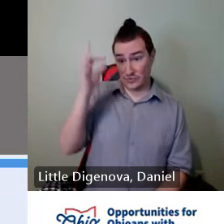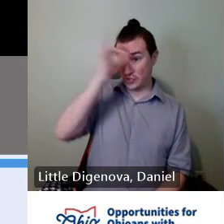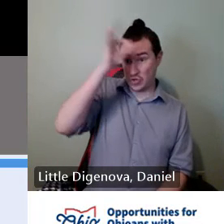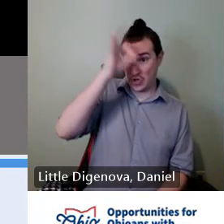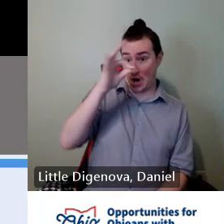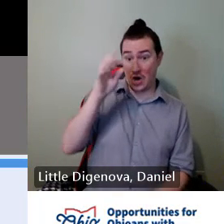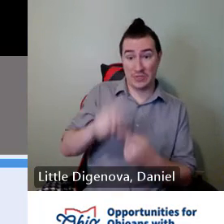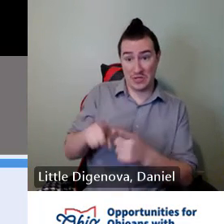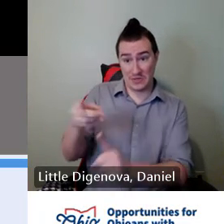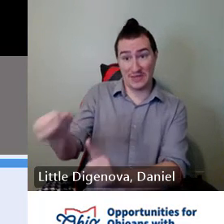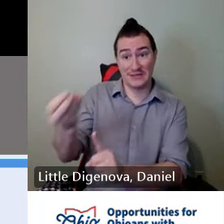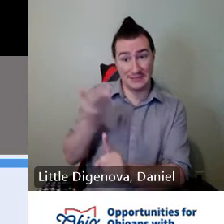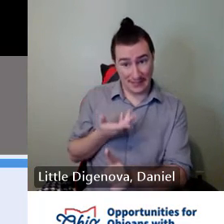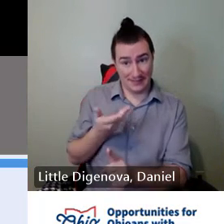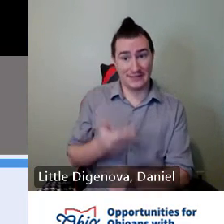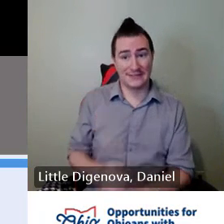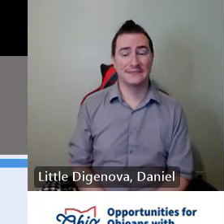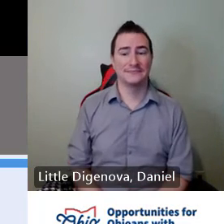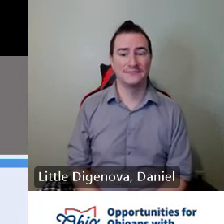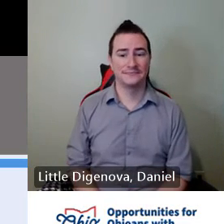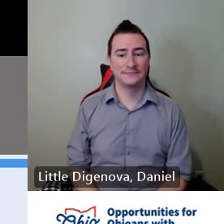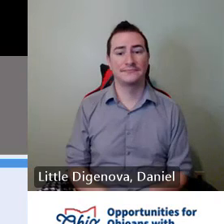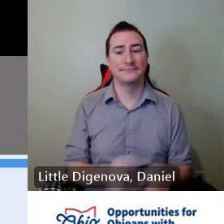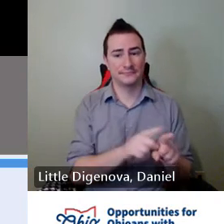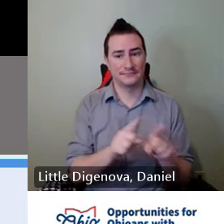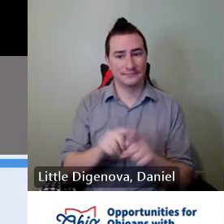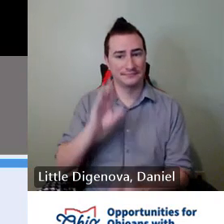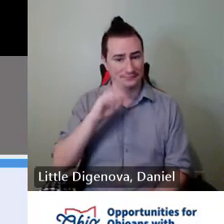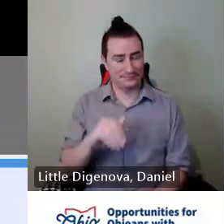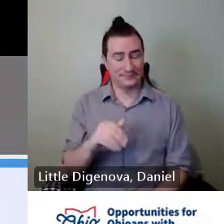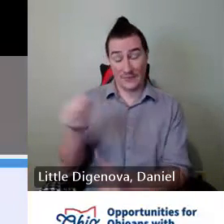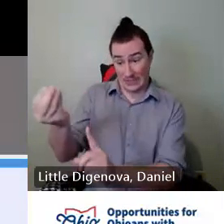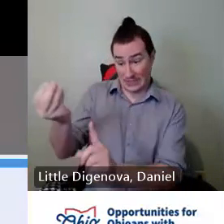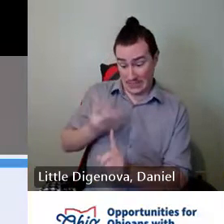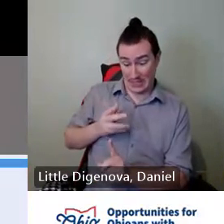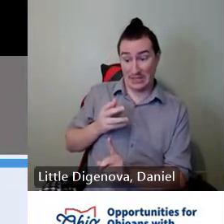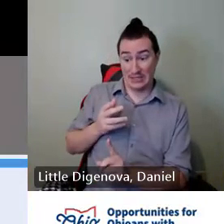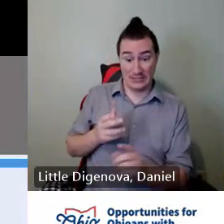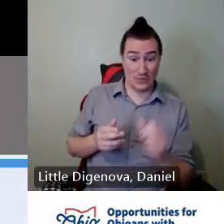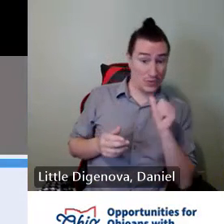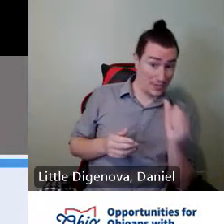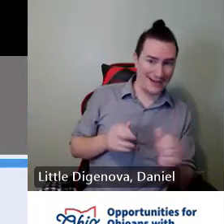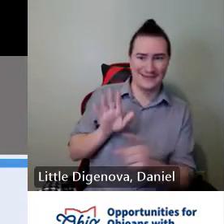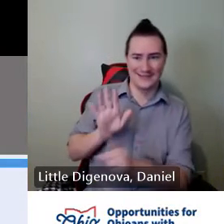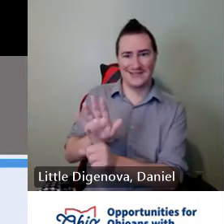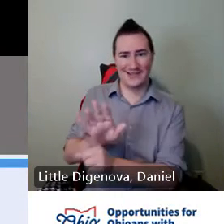We also know disclosure is a personal choice and is always the decision of the employee. Julia?